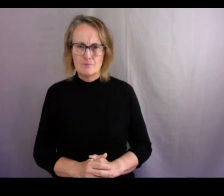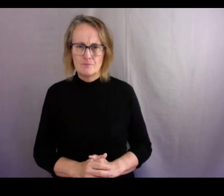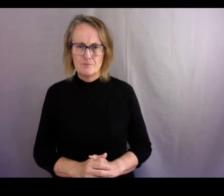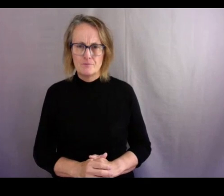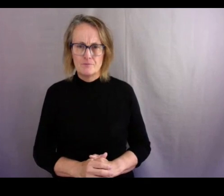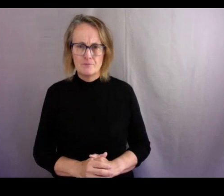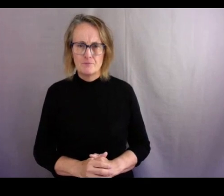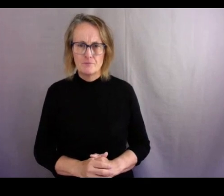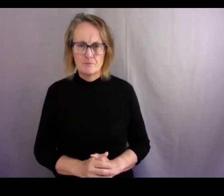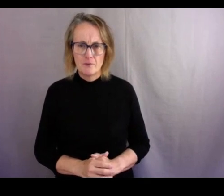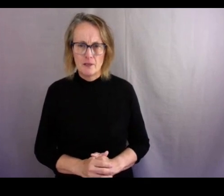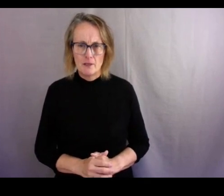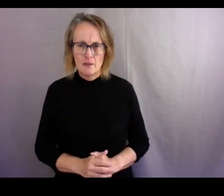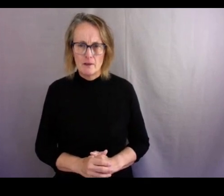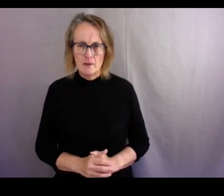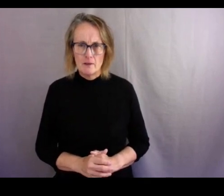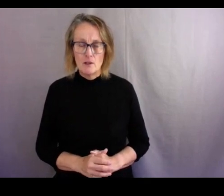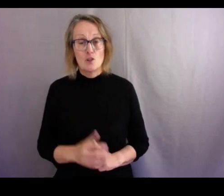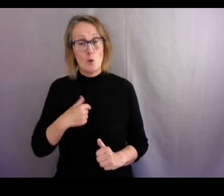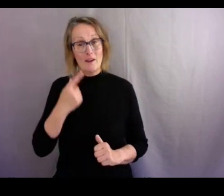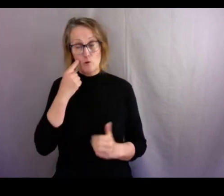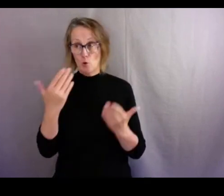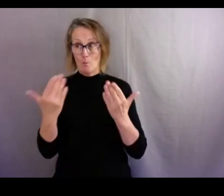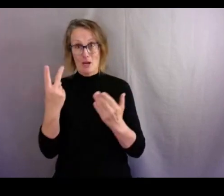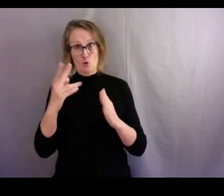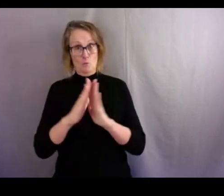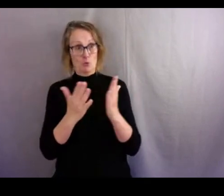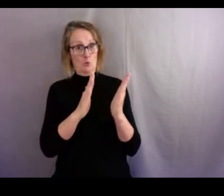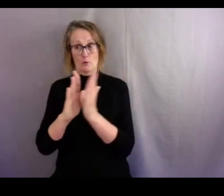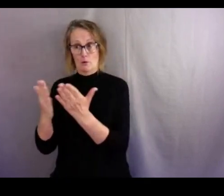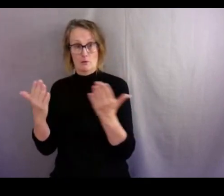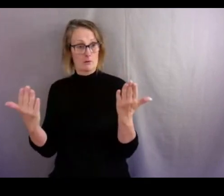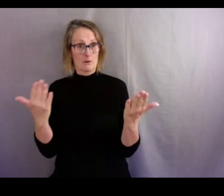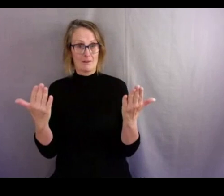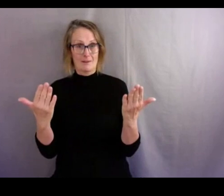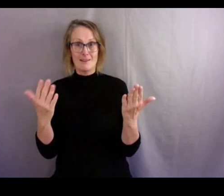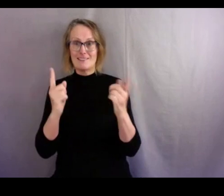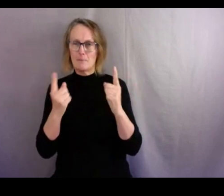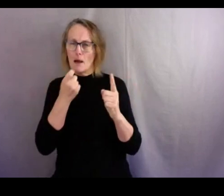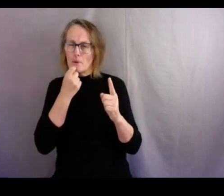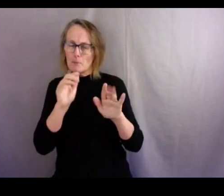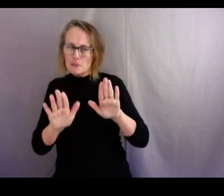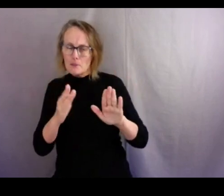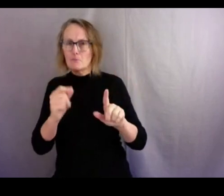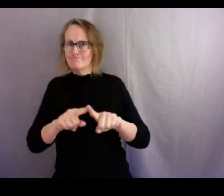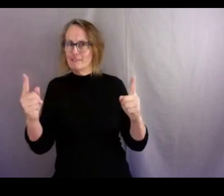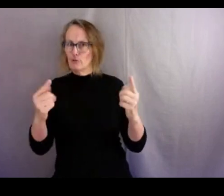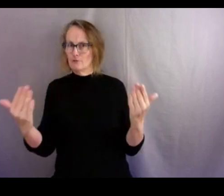There are some really funny moments, if you compare the two books, for example, Loti is walking in the mountain with Rarahu